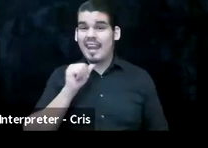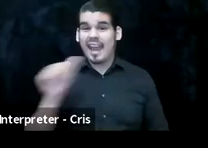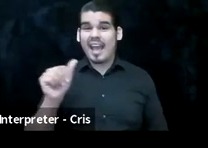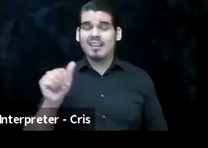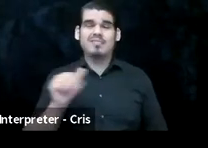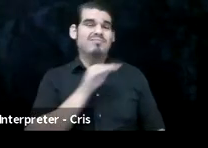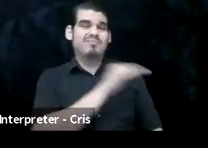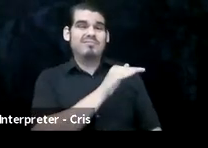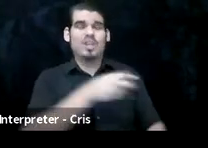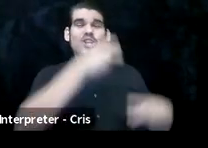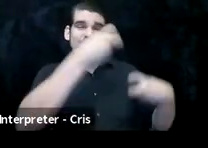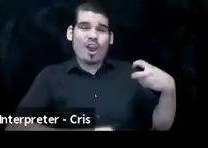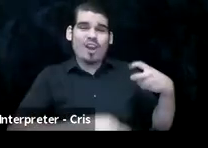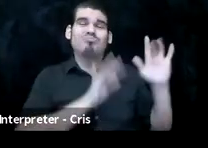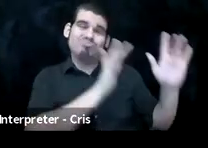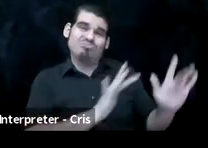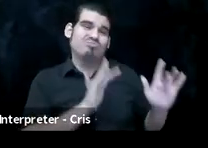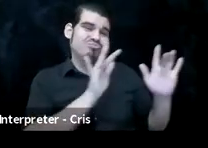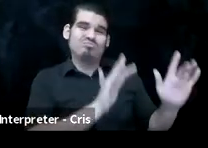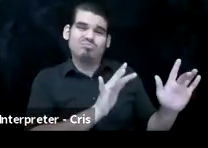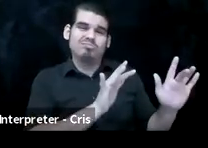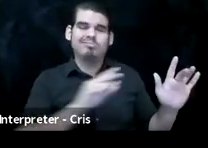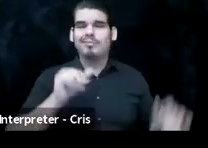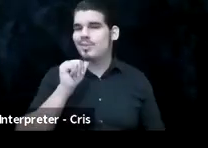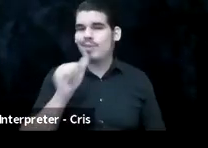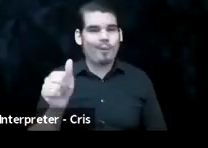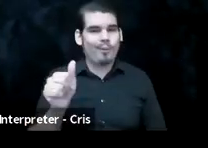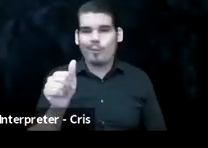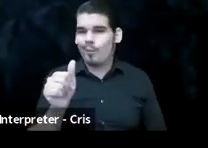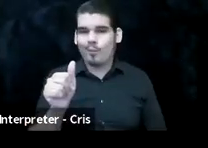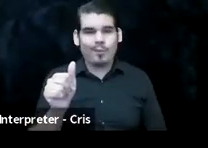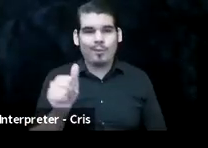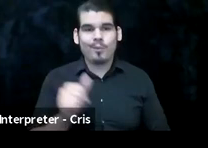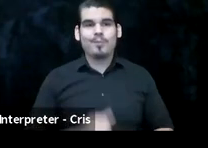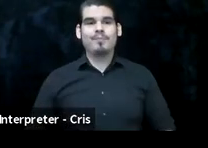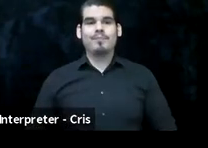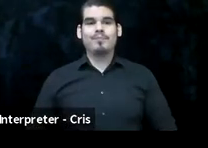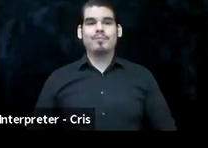RAD Region II: As you're reading some of these resolutions, you will see that everyone has there's a story behind each of these resolutions.